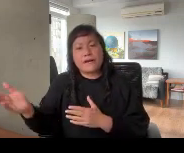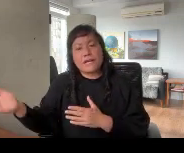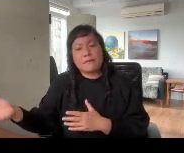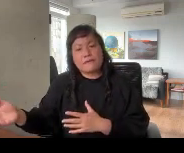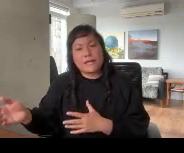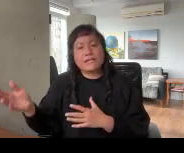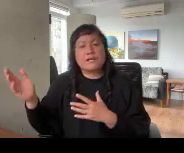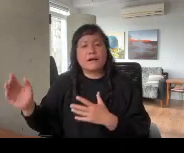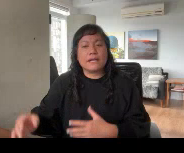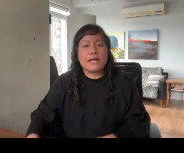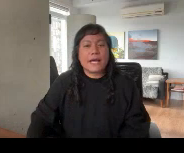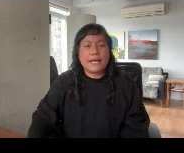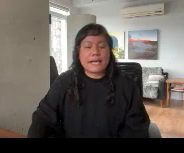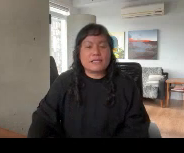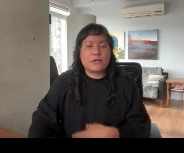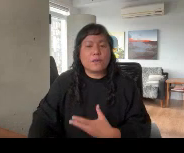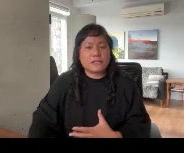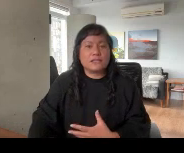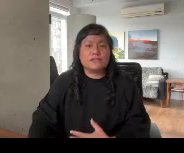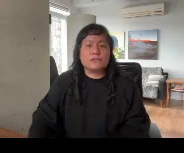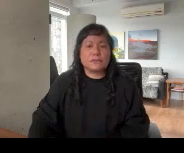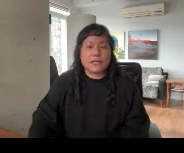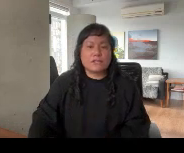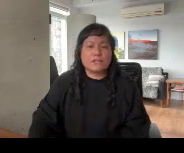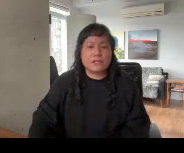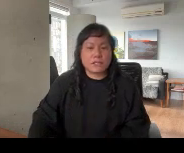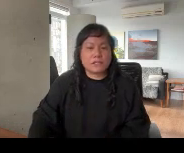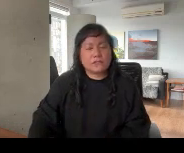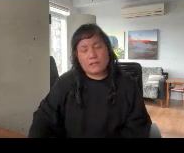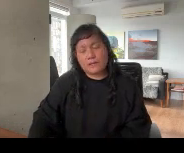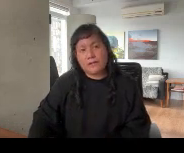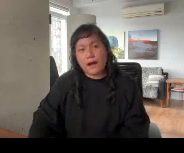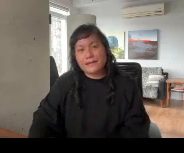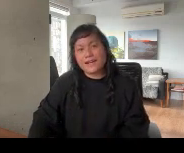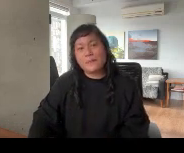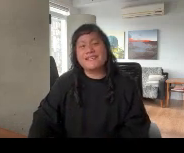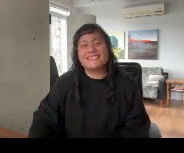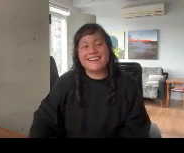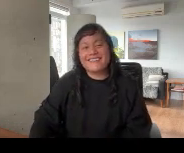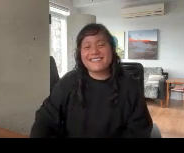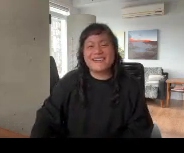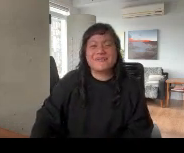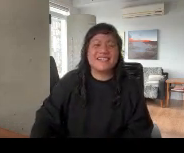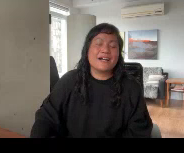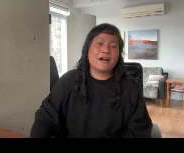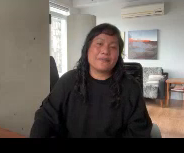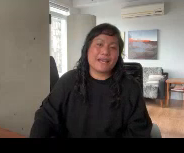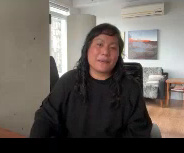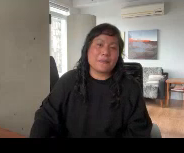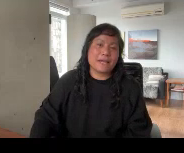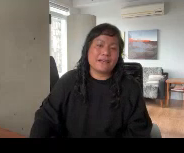I find I'm reflecting on and asking questions related to topics and concepts that I maybe